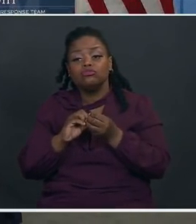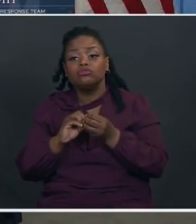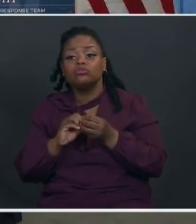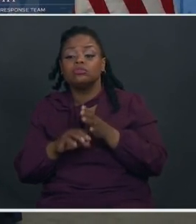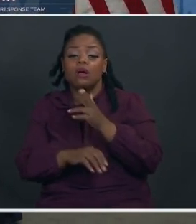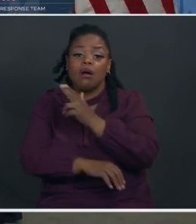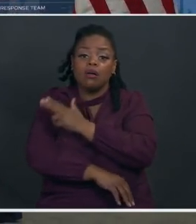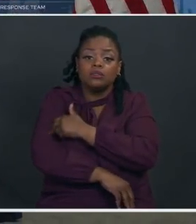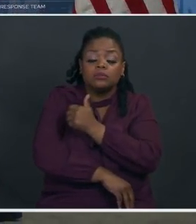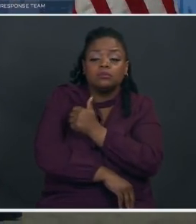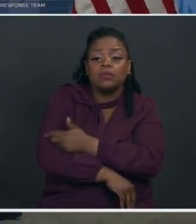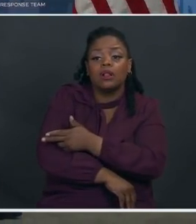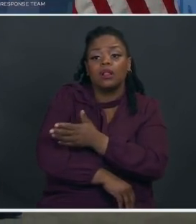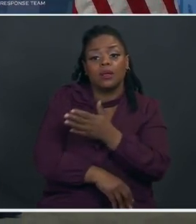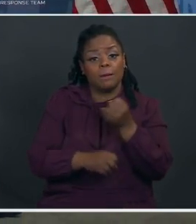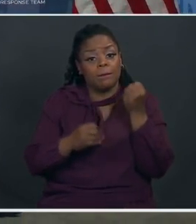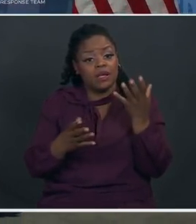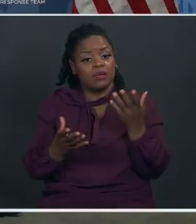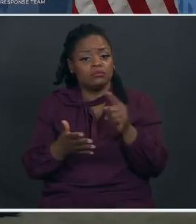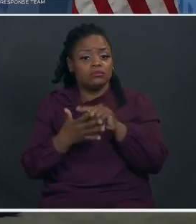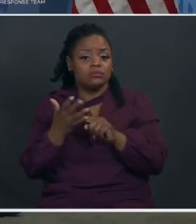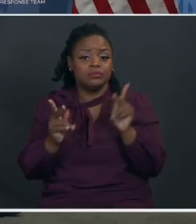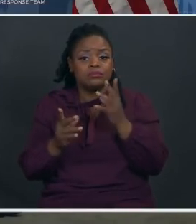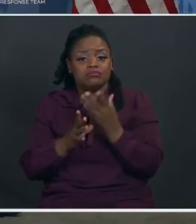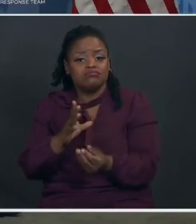Second, developments on the scientific front,